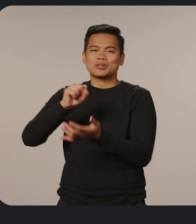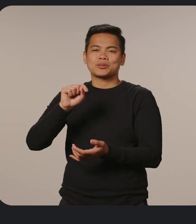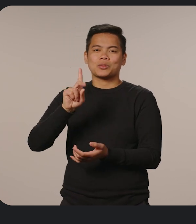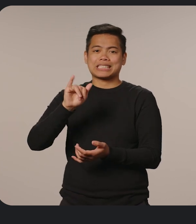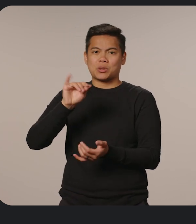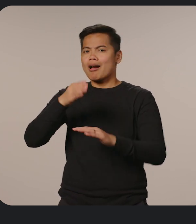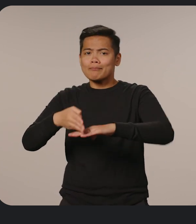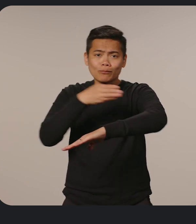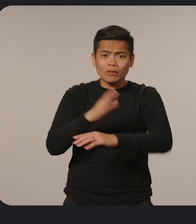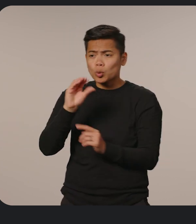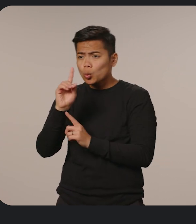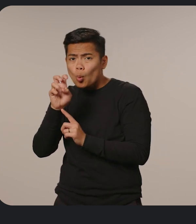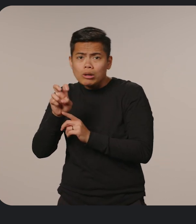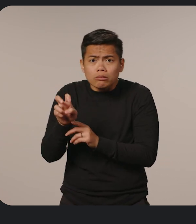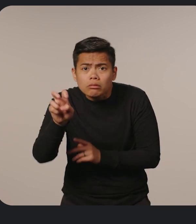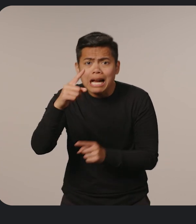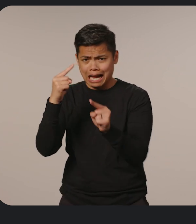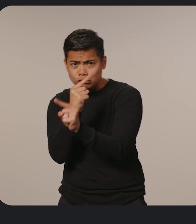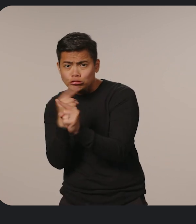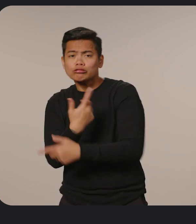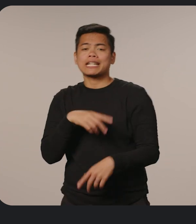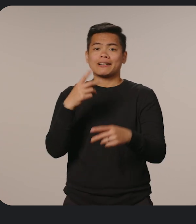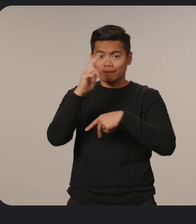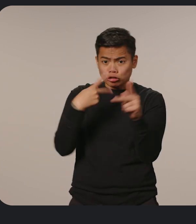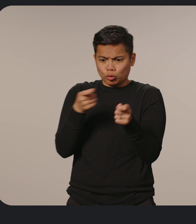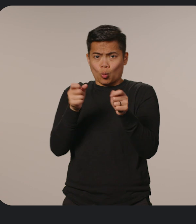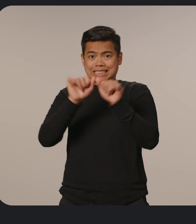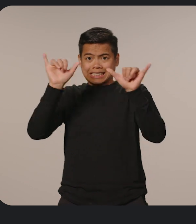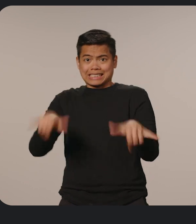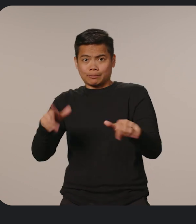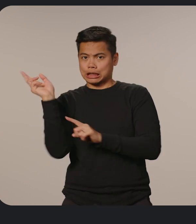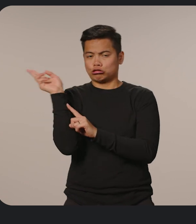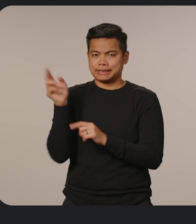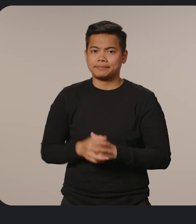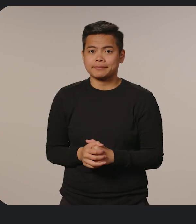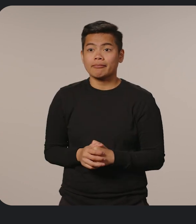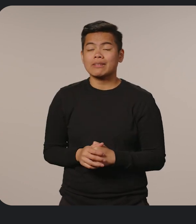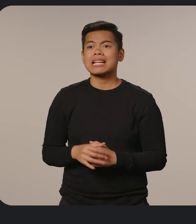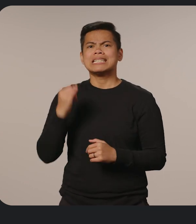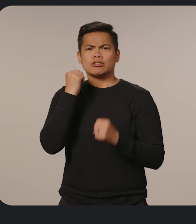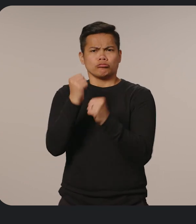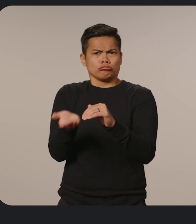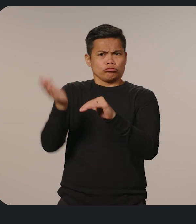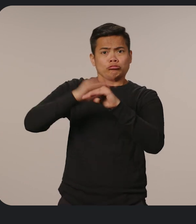navigation accuracy with Version Control System history